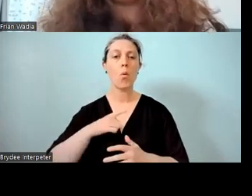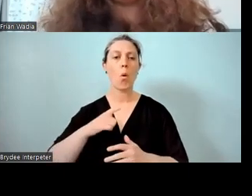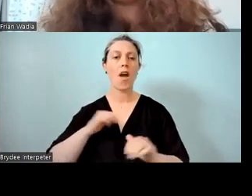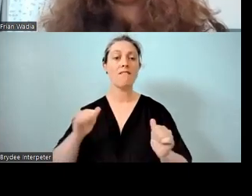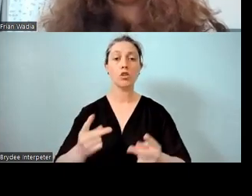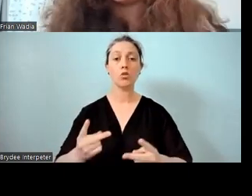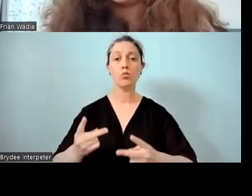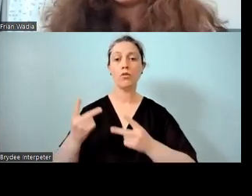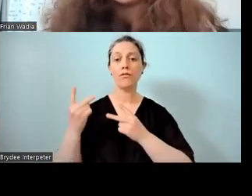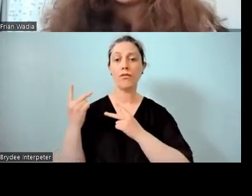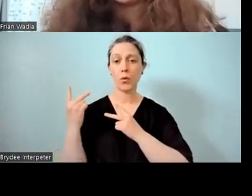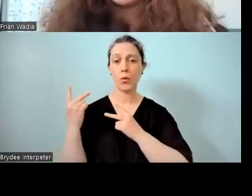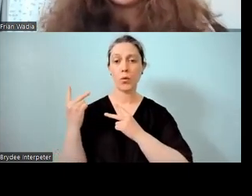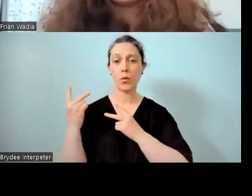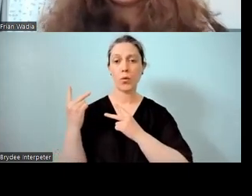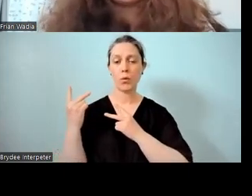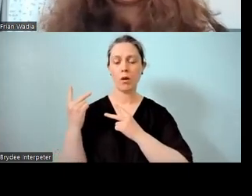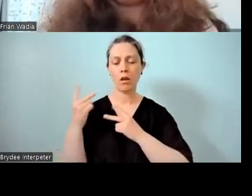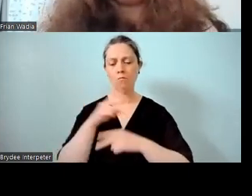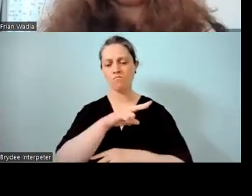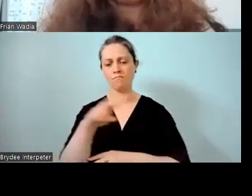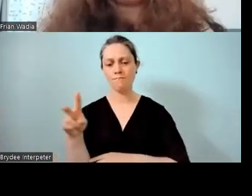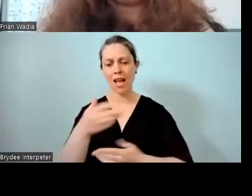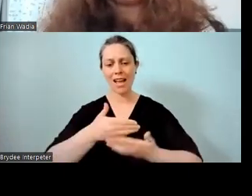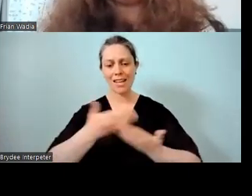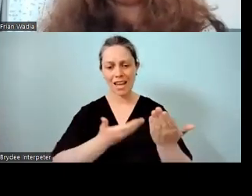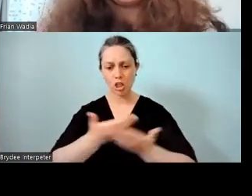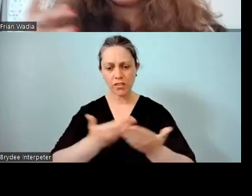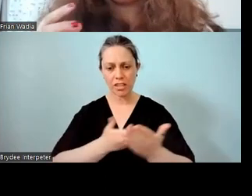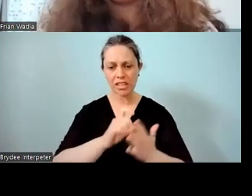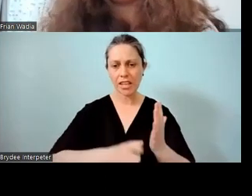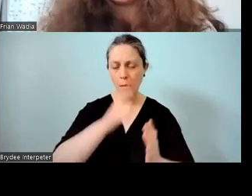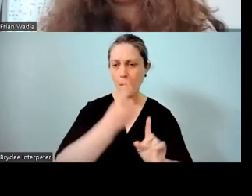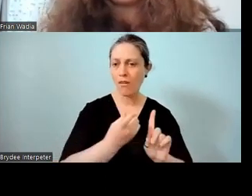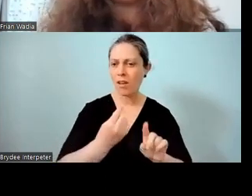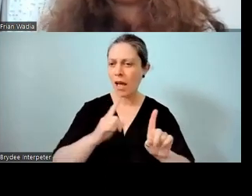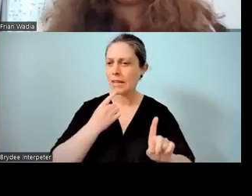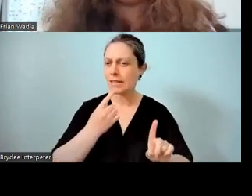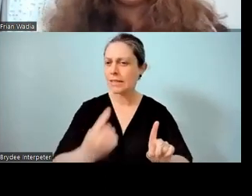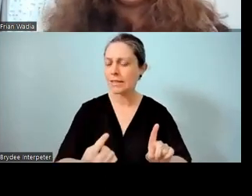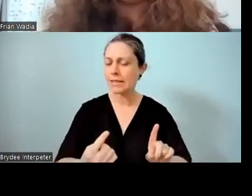of the day services and disabled people came back. You know, the feedback was very strong and clear